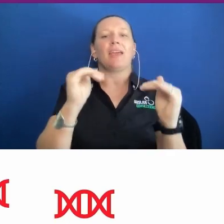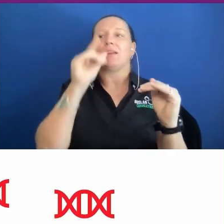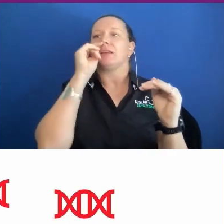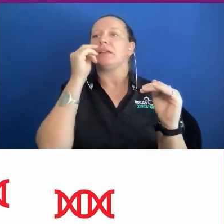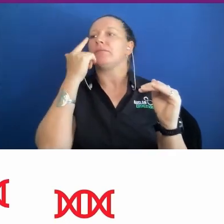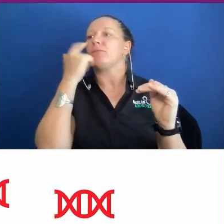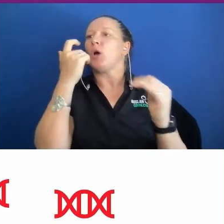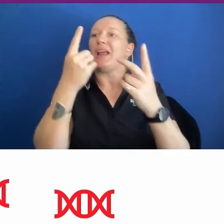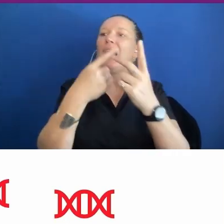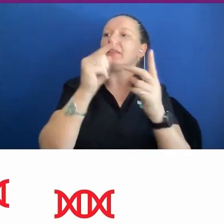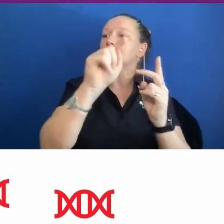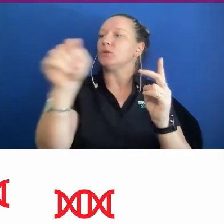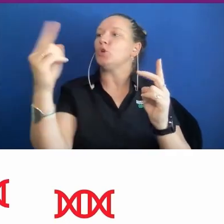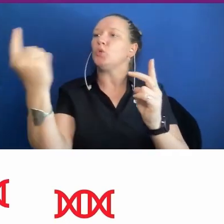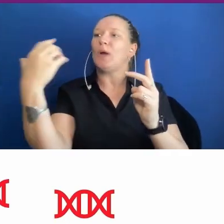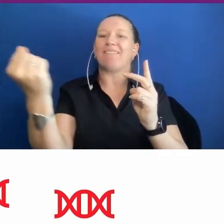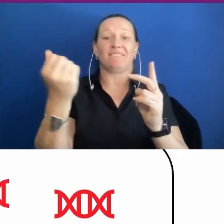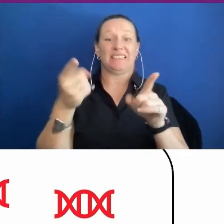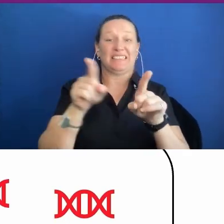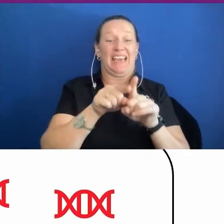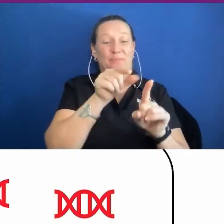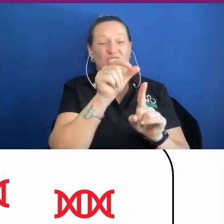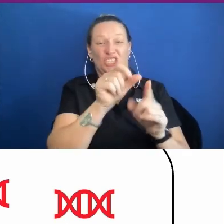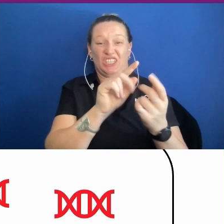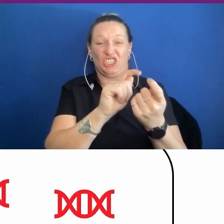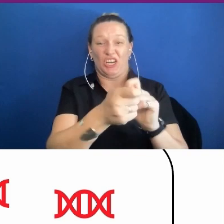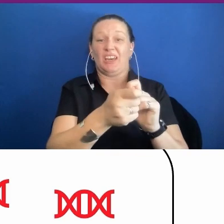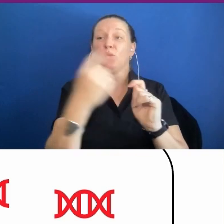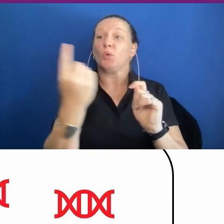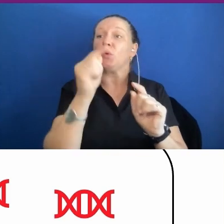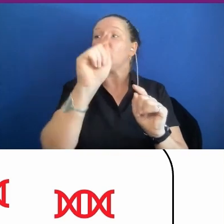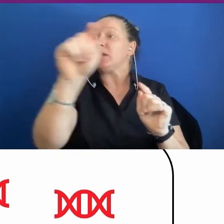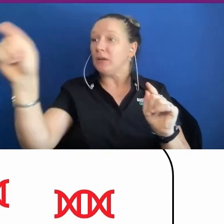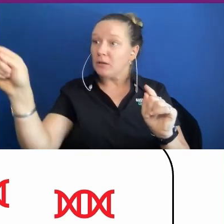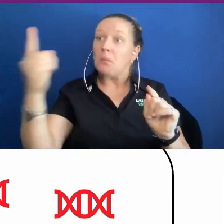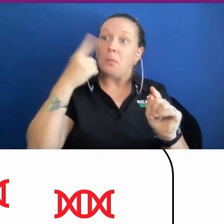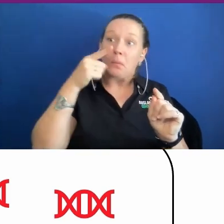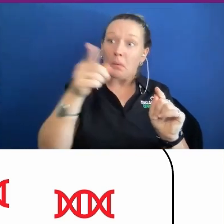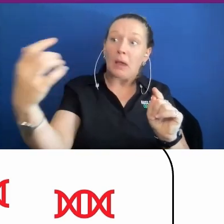that gene change causes a similar profile of speech and language across the entire group.